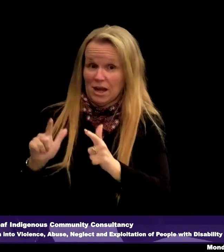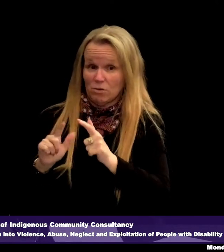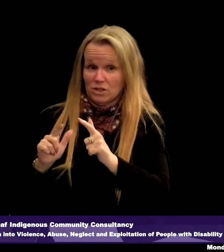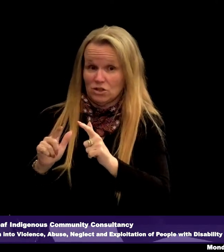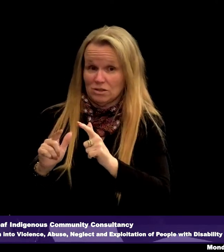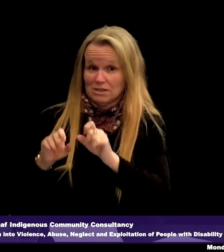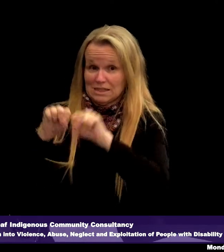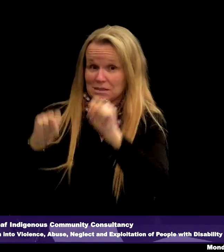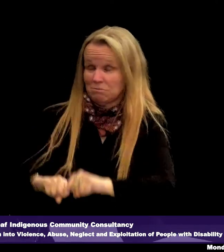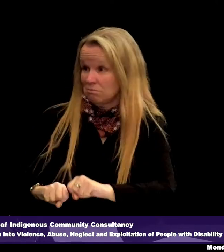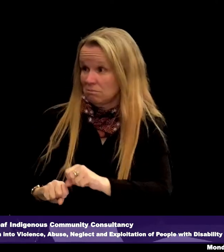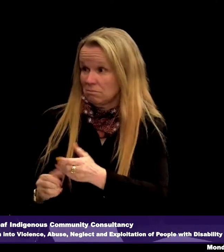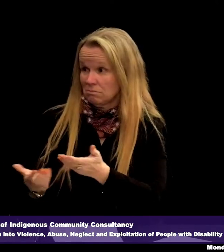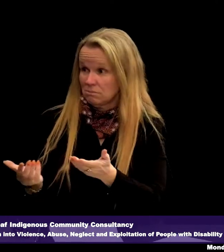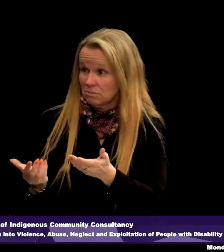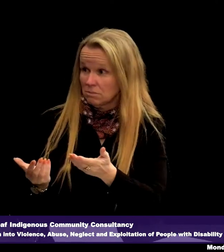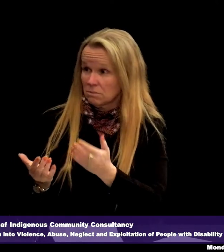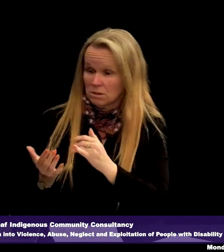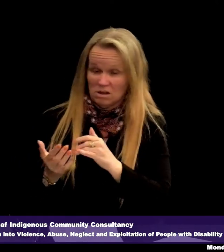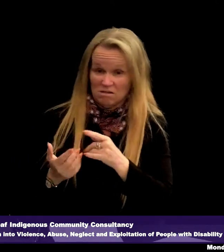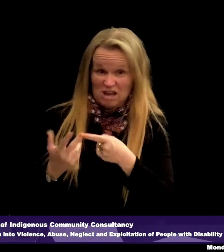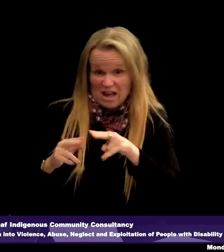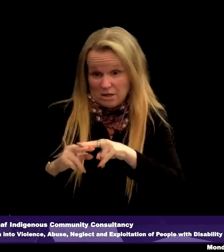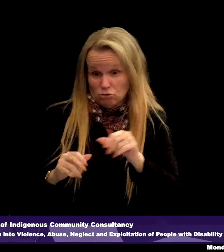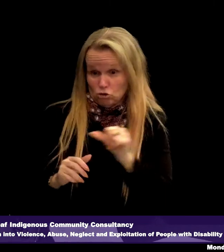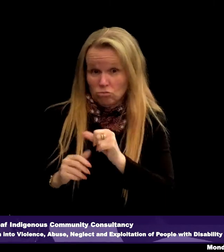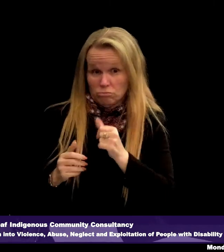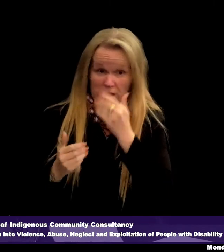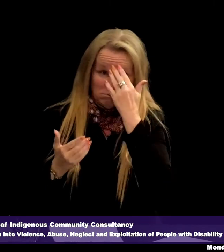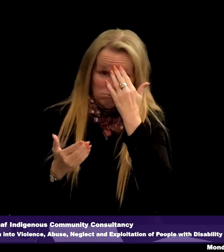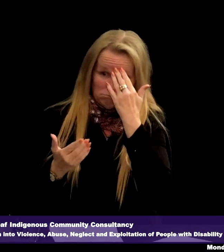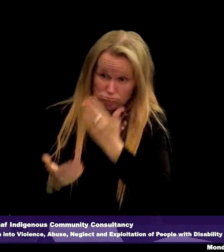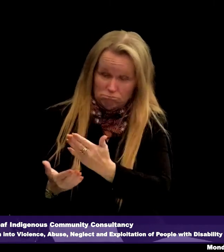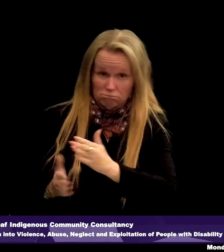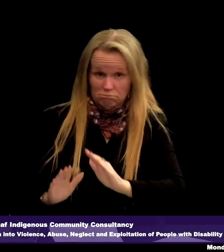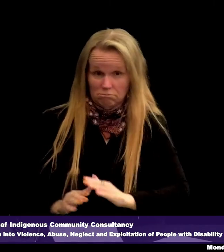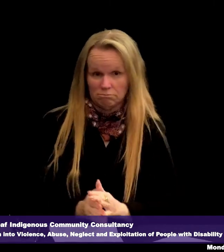Everyone will have their preferred sign language system that they wish to use. And that should be respected.